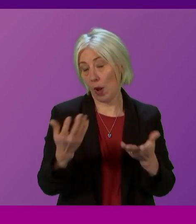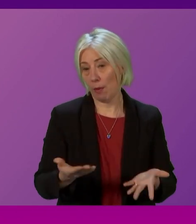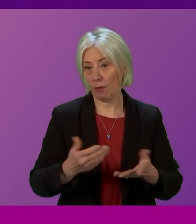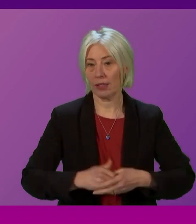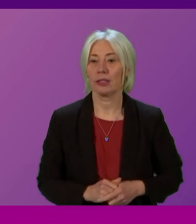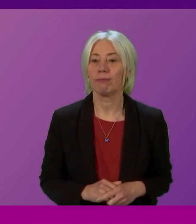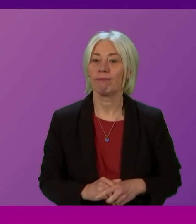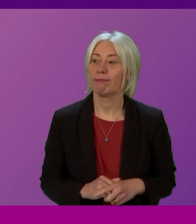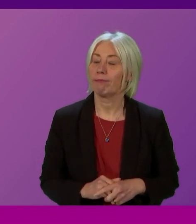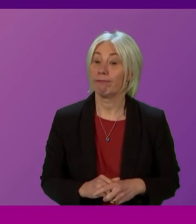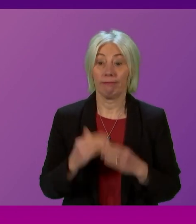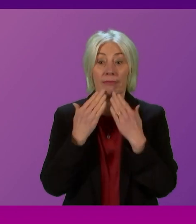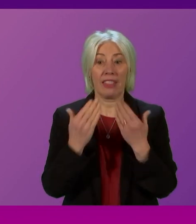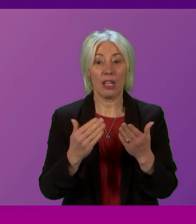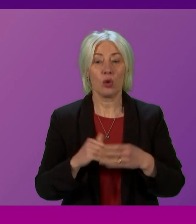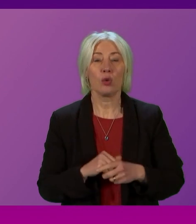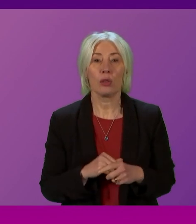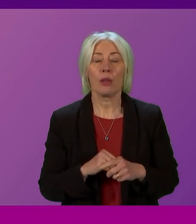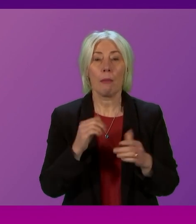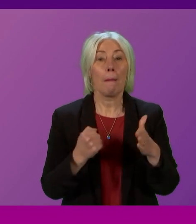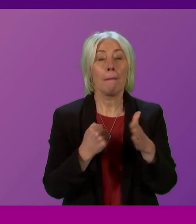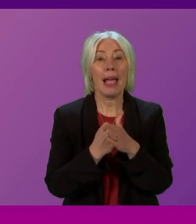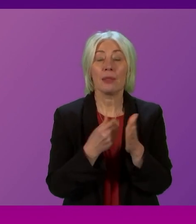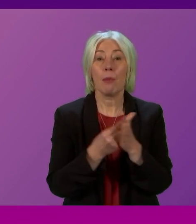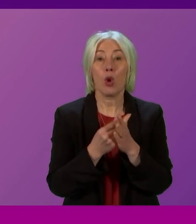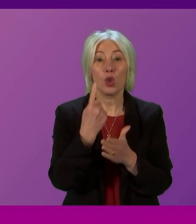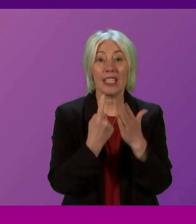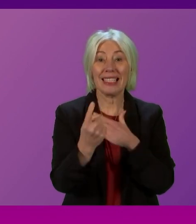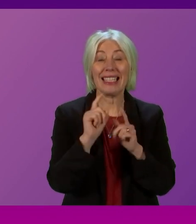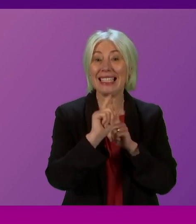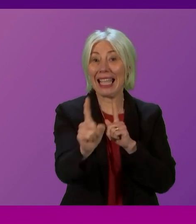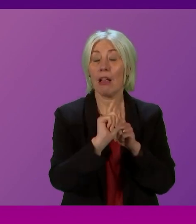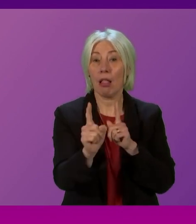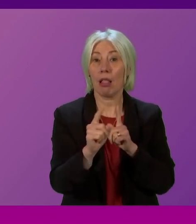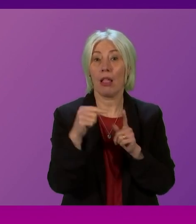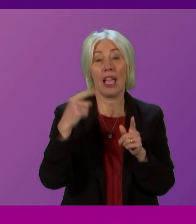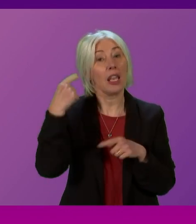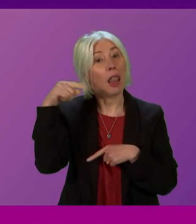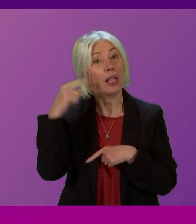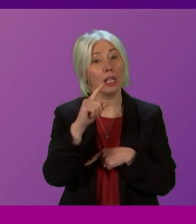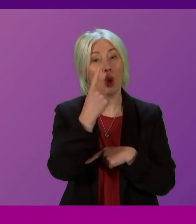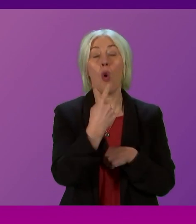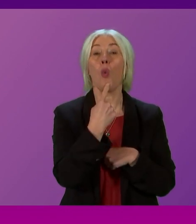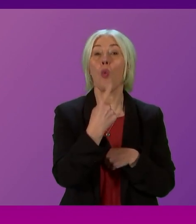rail and ferry. The maximum cost of a single bus fare in London is £1.65.